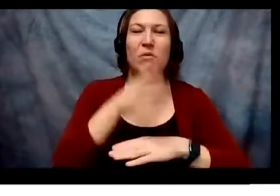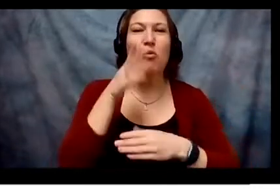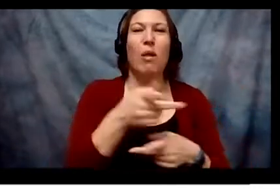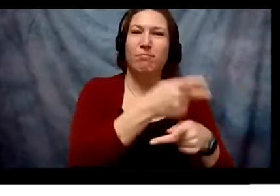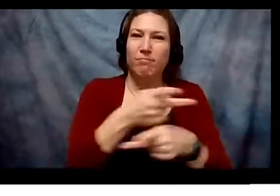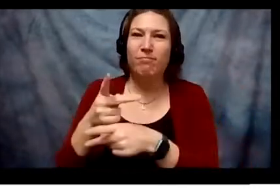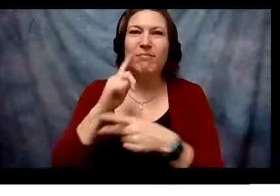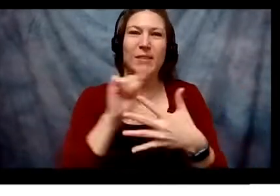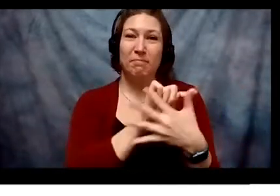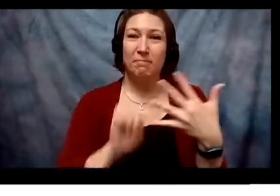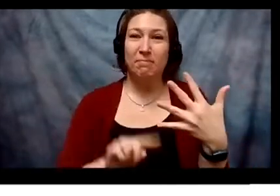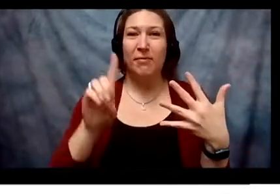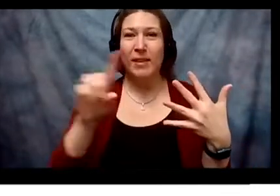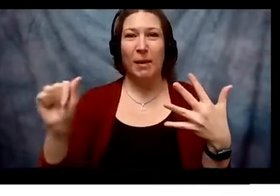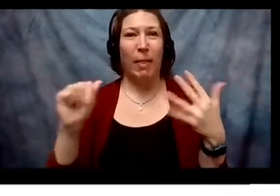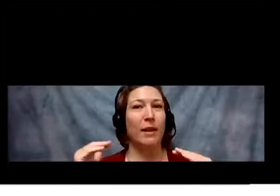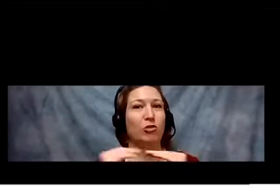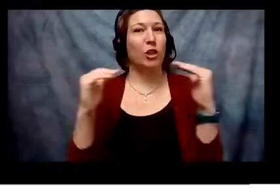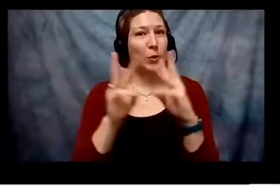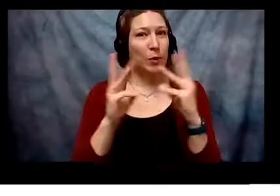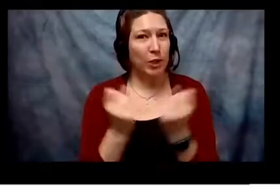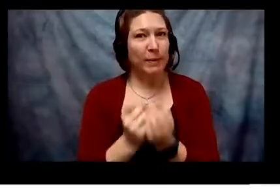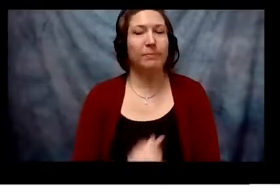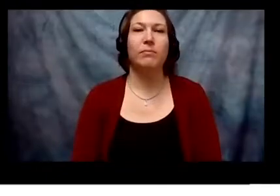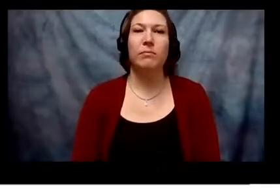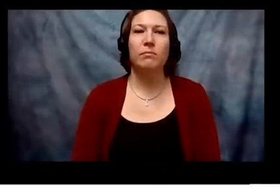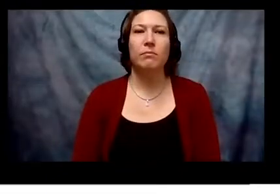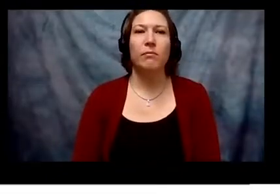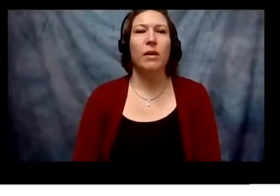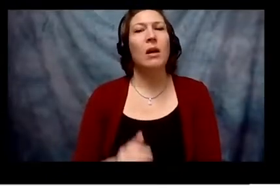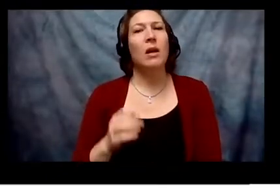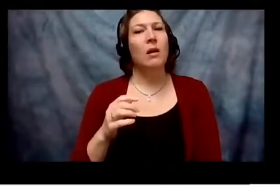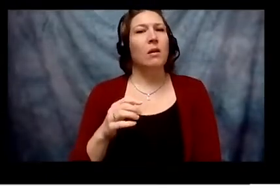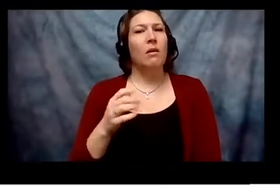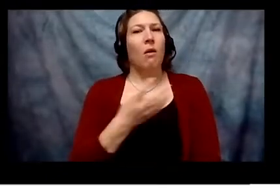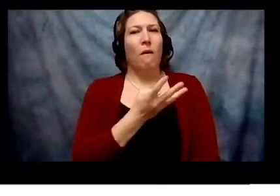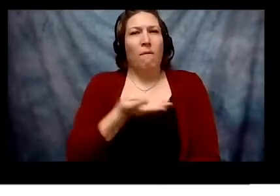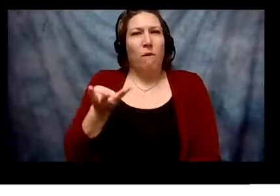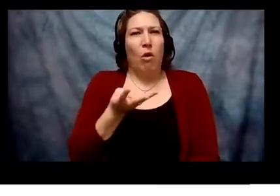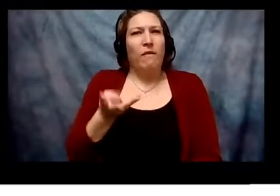five disability justice workshops. We will not be teaching at all of them, but lets all of us